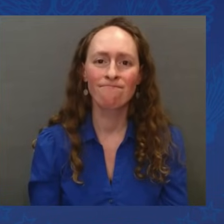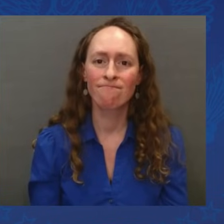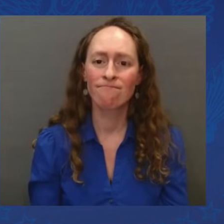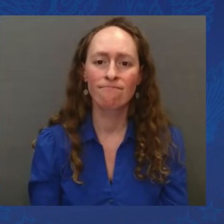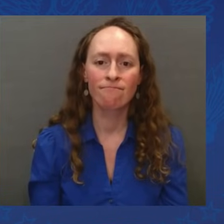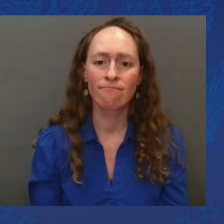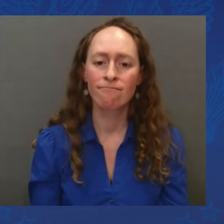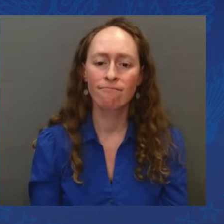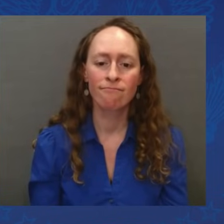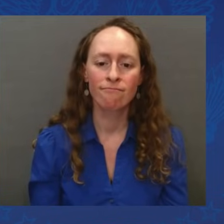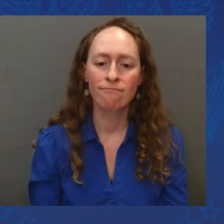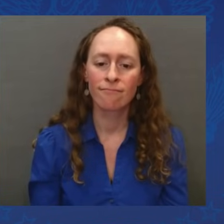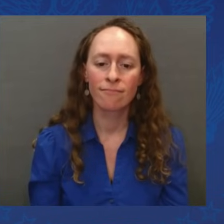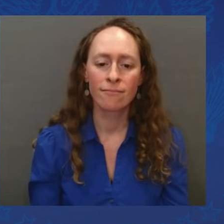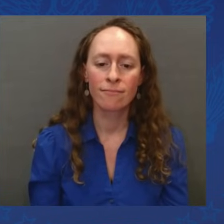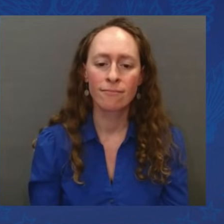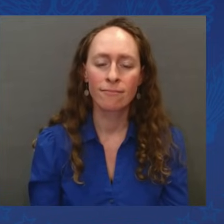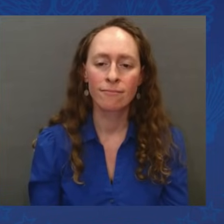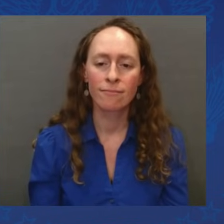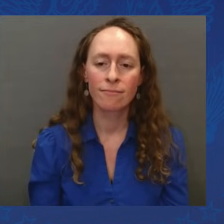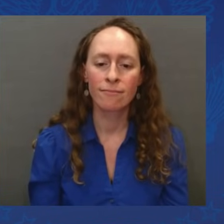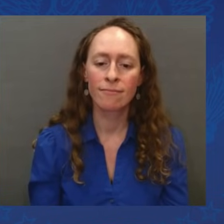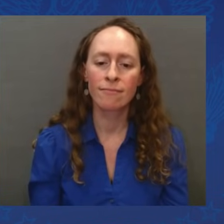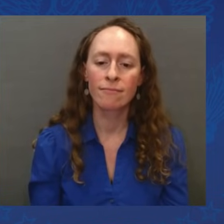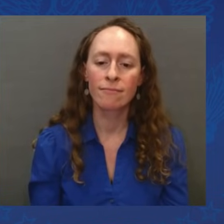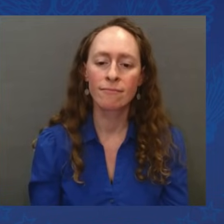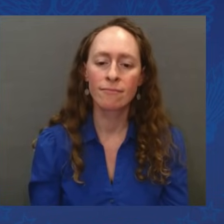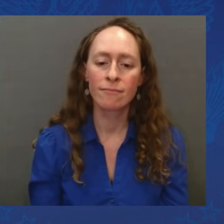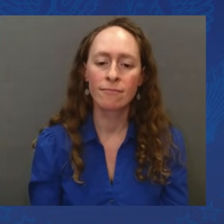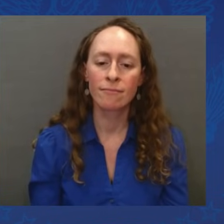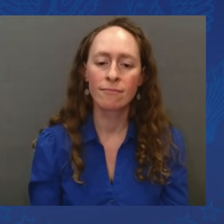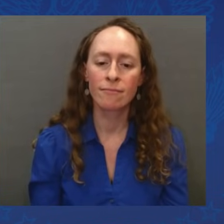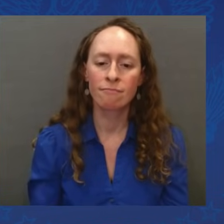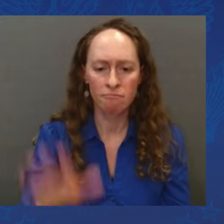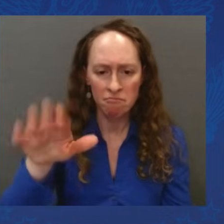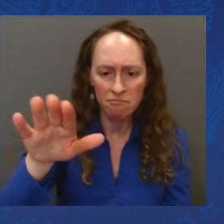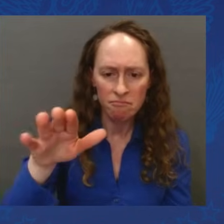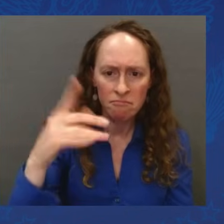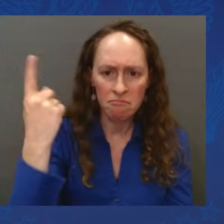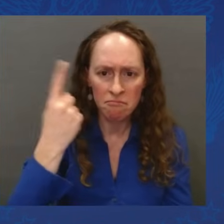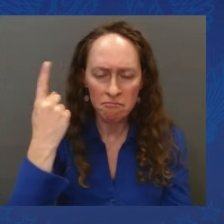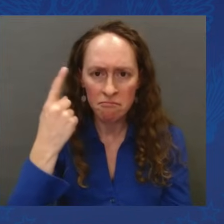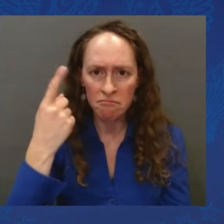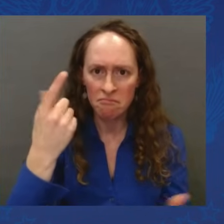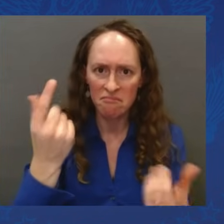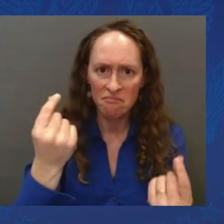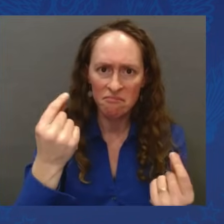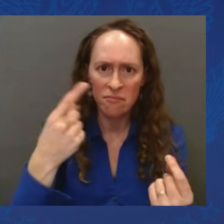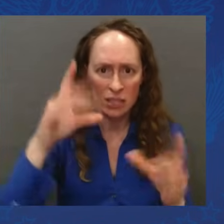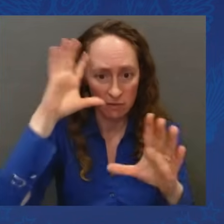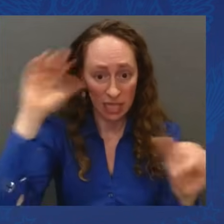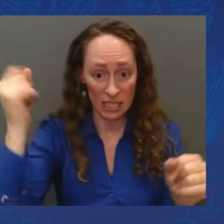would you still refer to President Xi as a "dictator"? This is a term that you used earlier this year. The President: Well, look, he is.